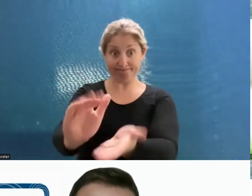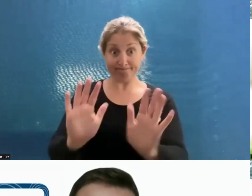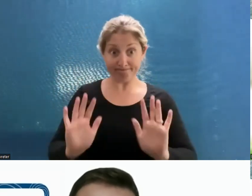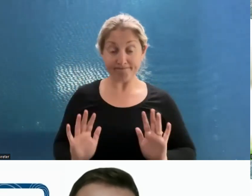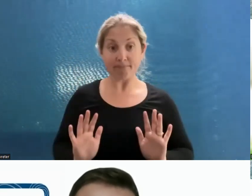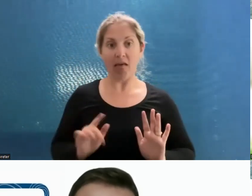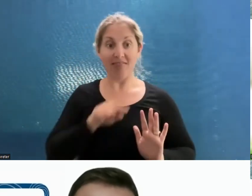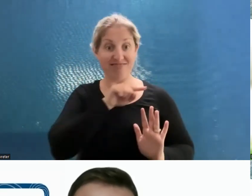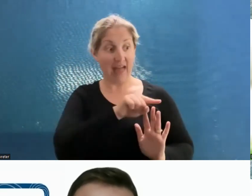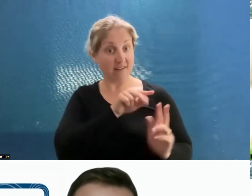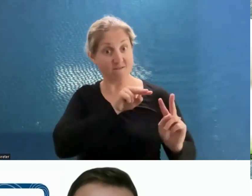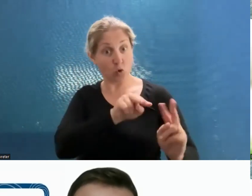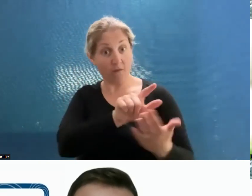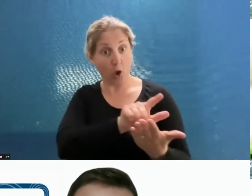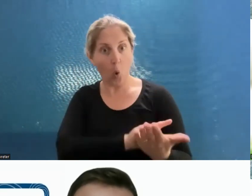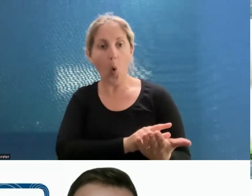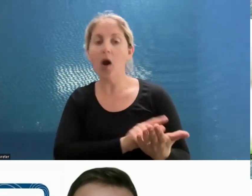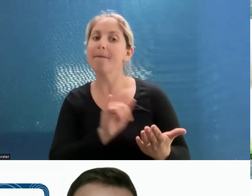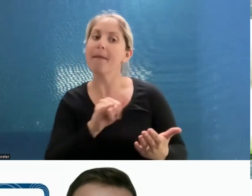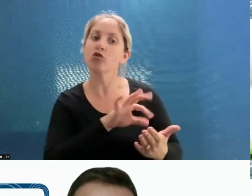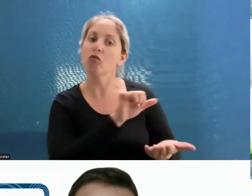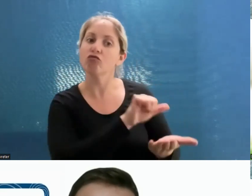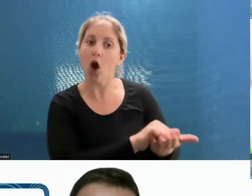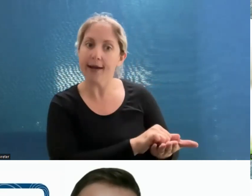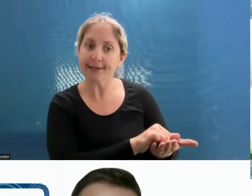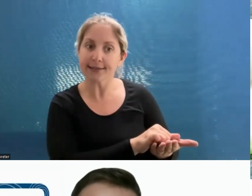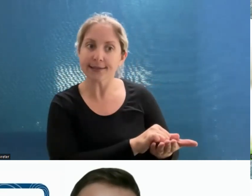law, and it may not be the correct view of the law, they can make a decision in light